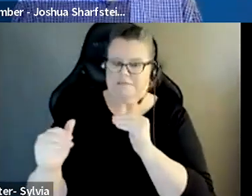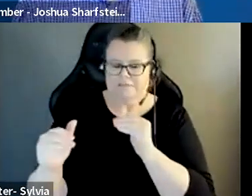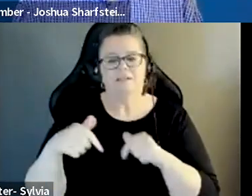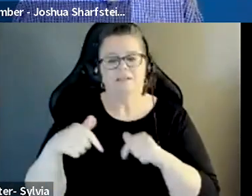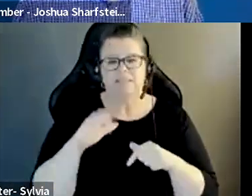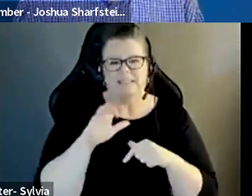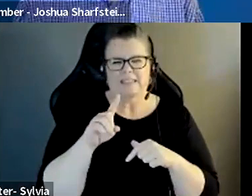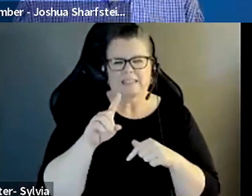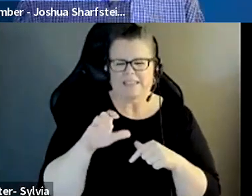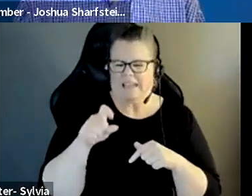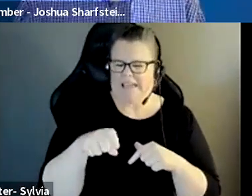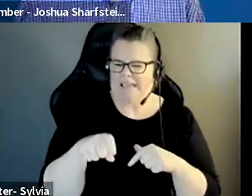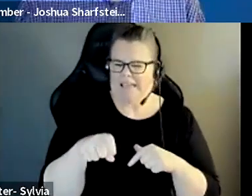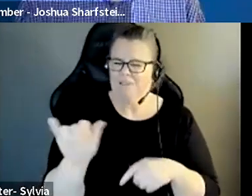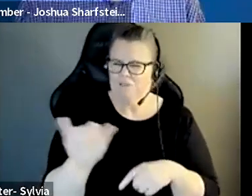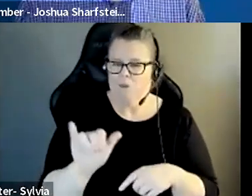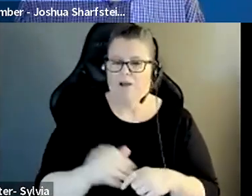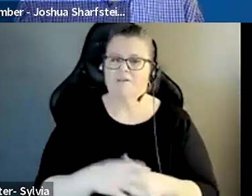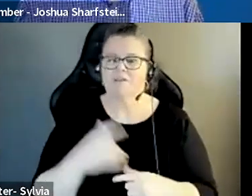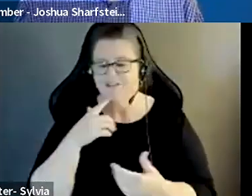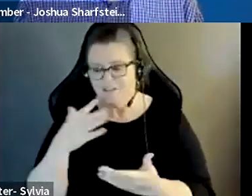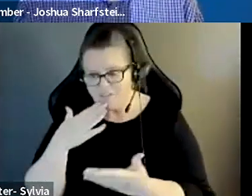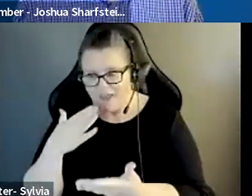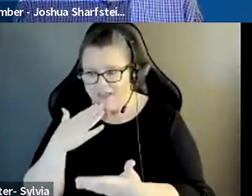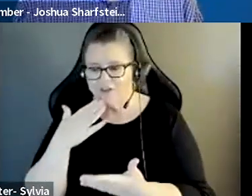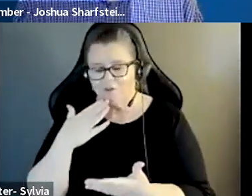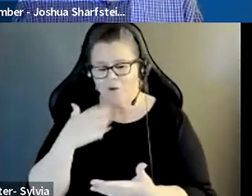Yes. Thank you; really welcomed news. I appreciate your response. Monica.